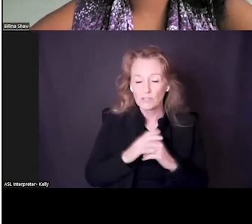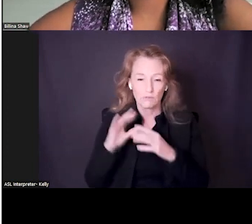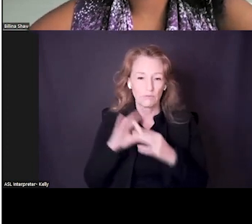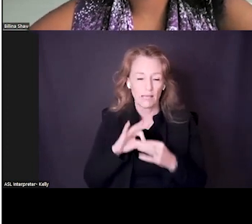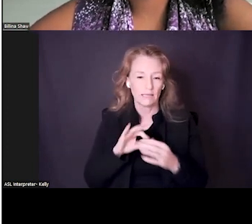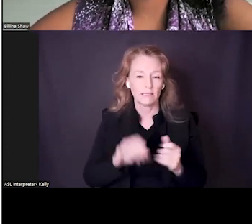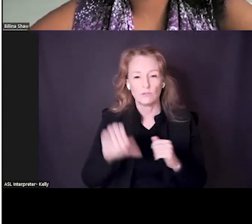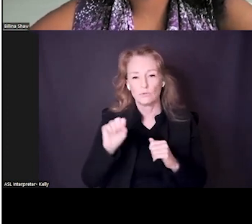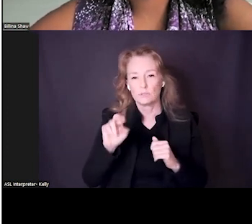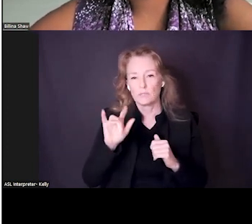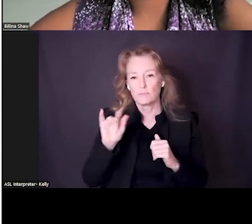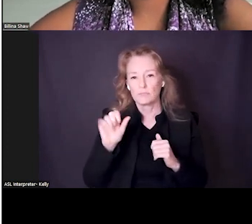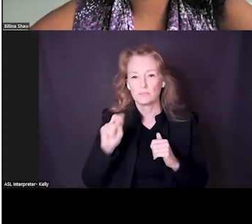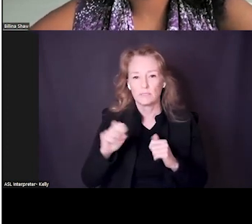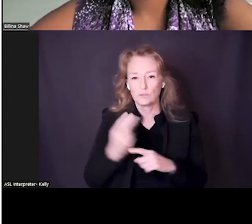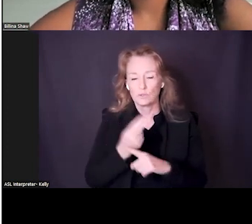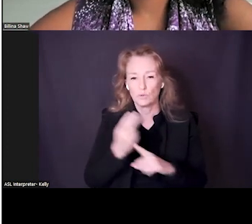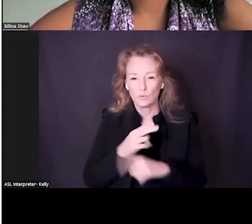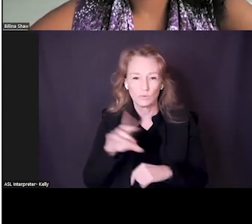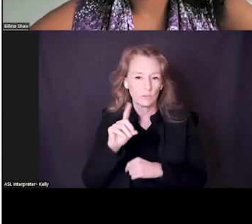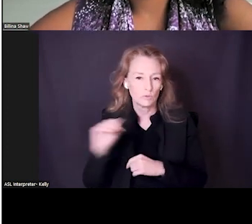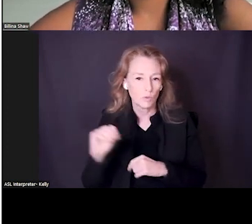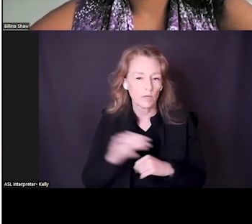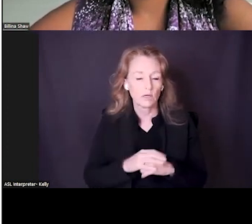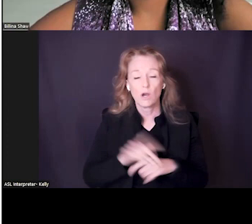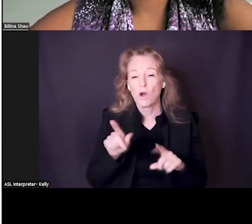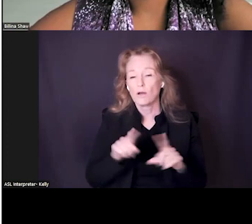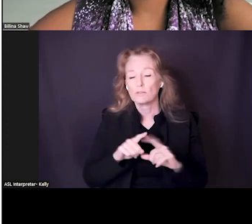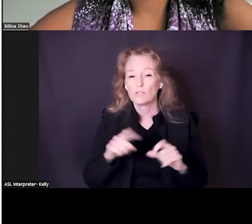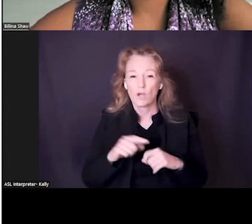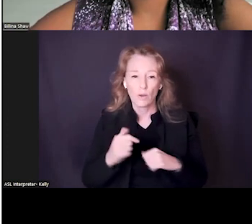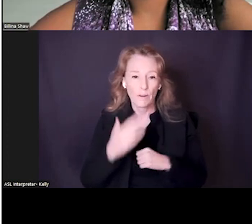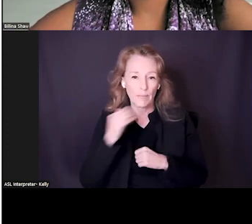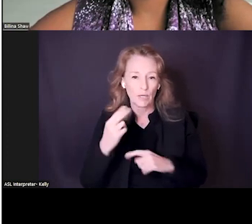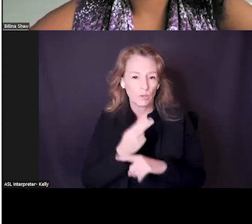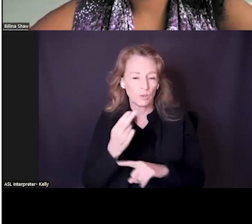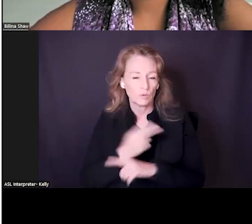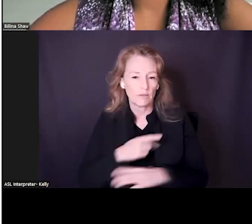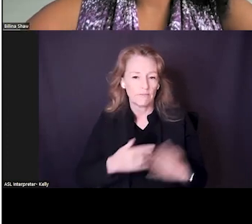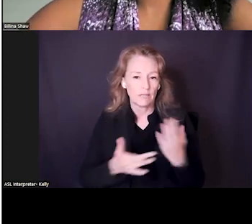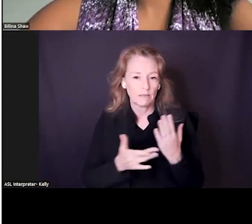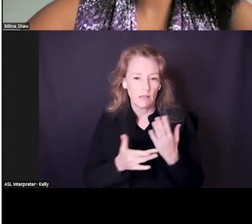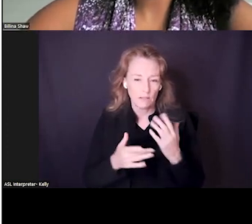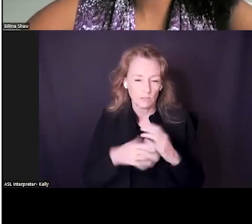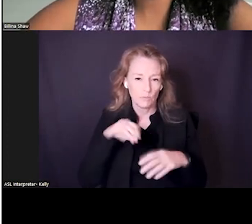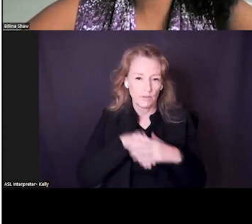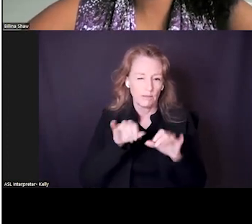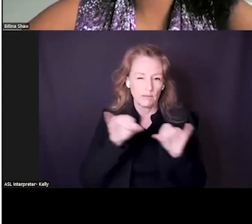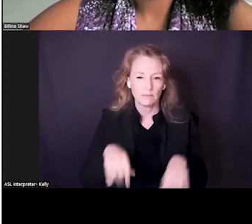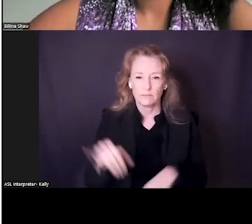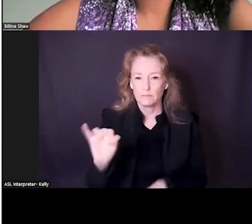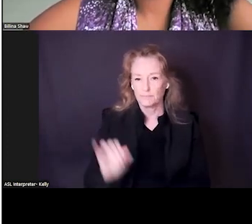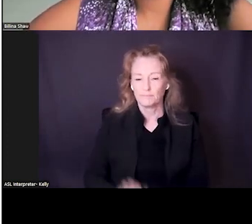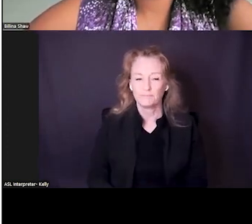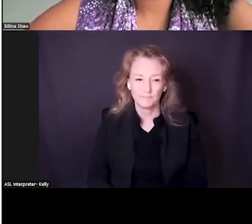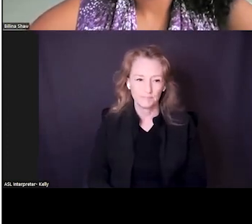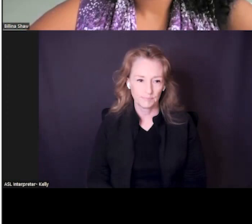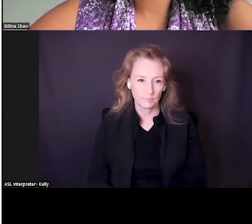MODERN TECHNOLOGY.